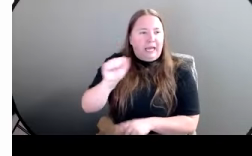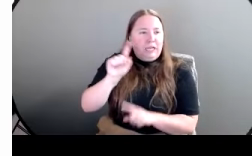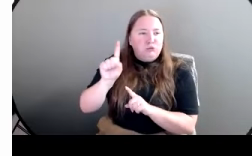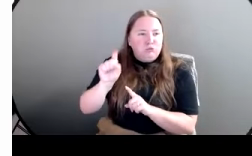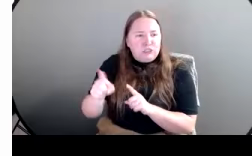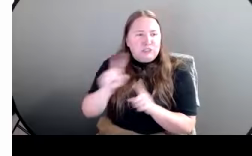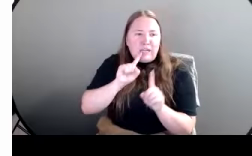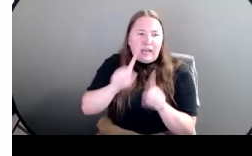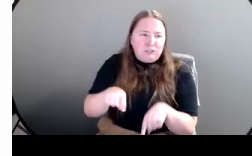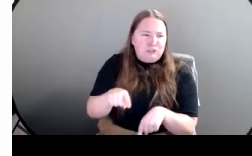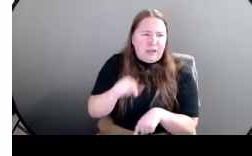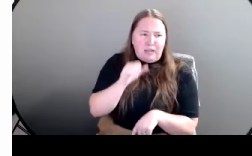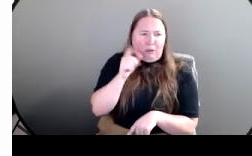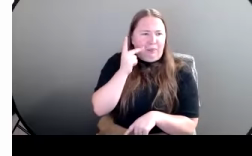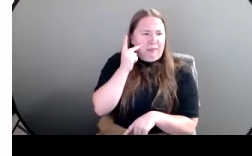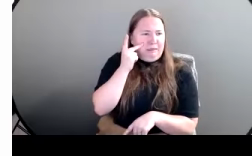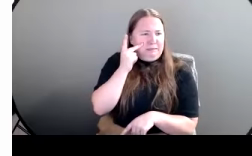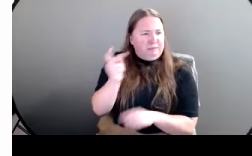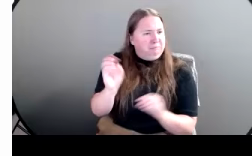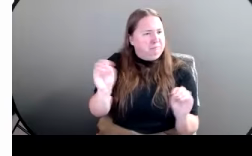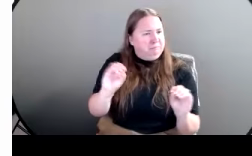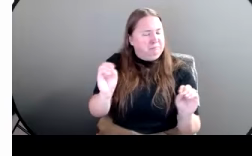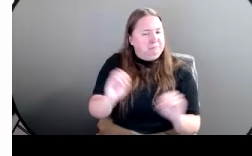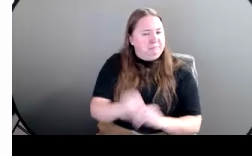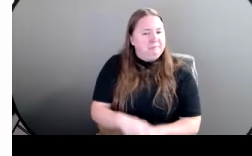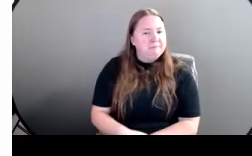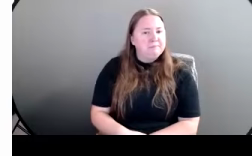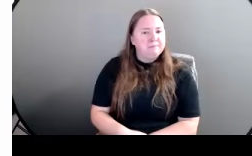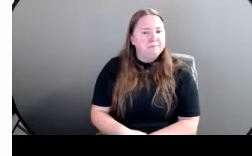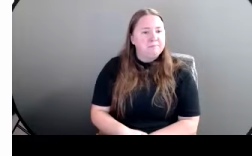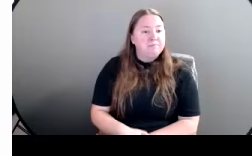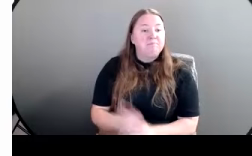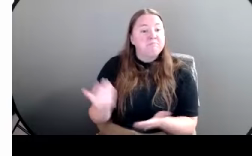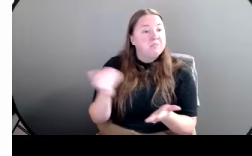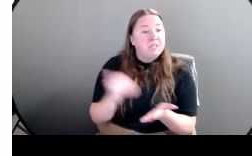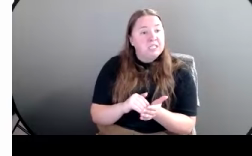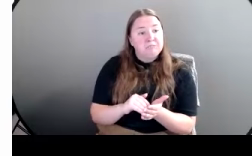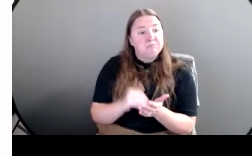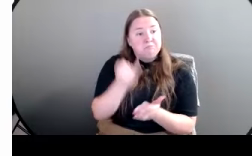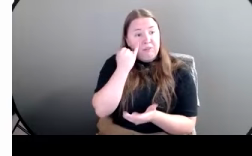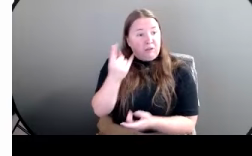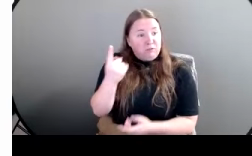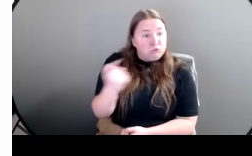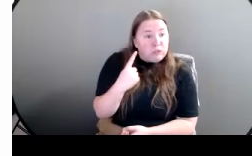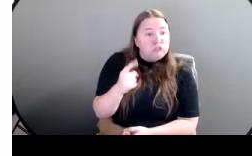I don't think there's quite anything in there. Or again, yeah, feel free to unmute if you do have questions.